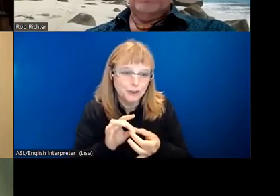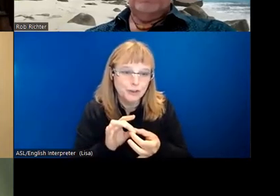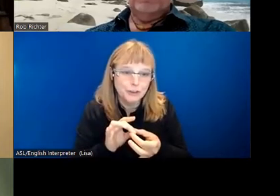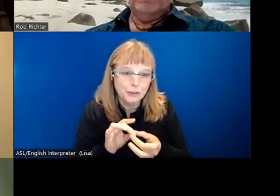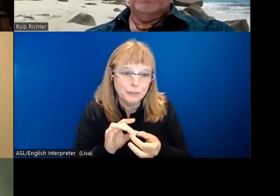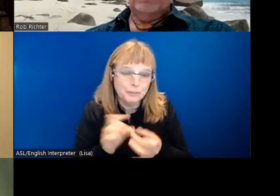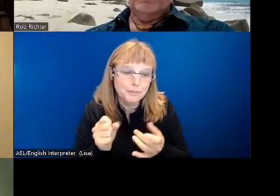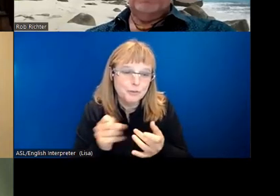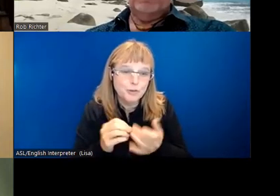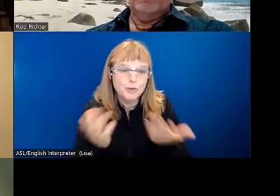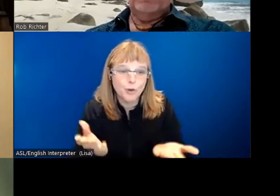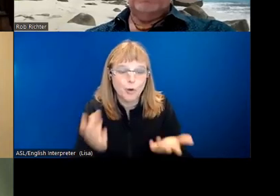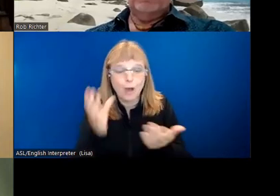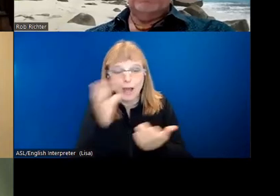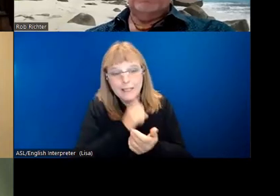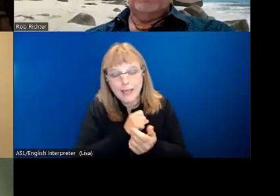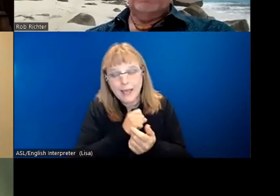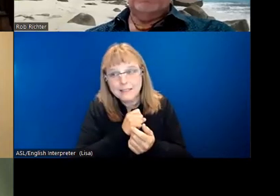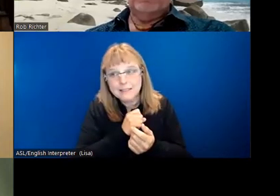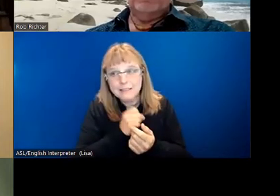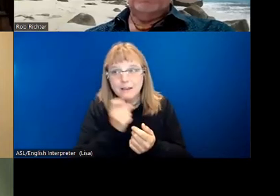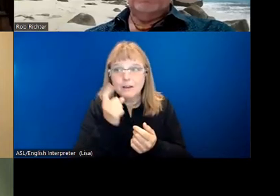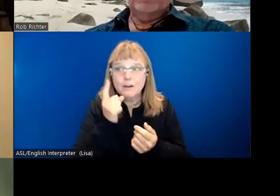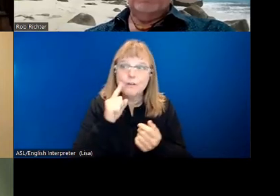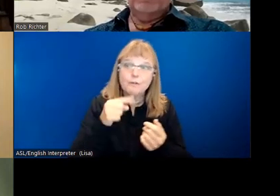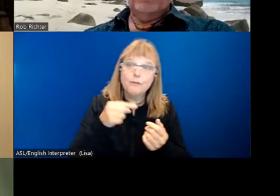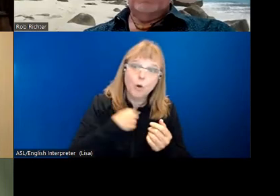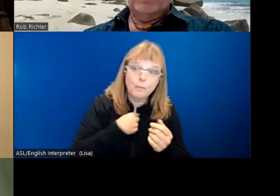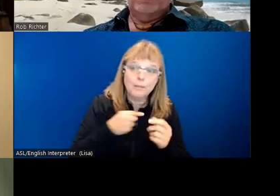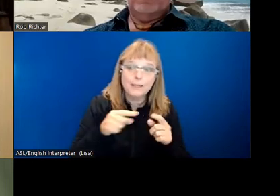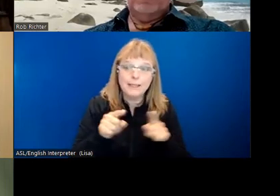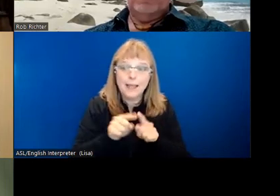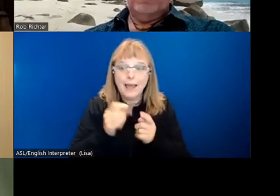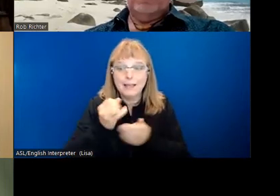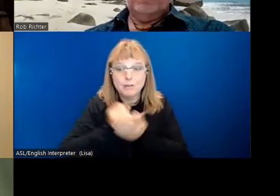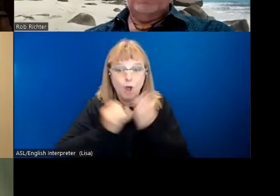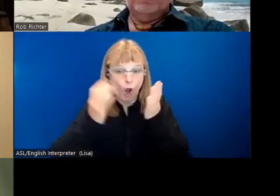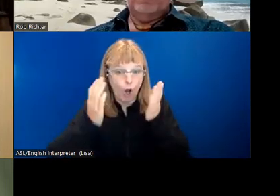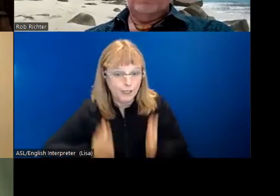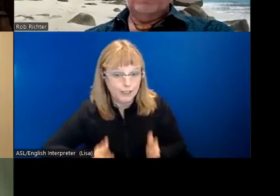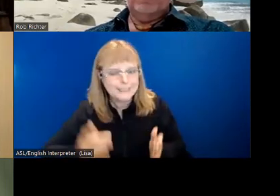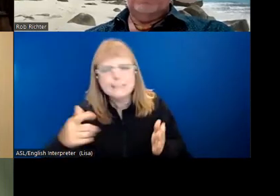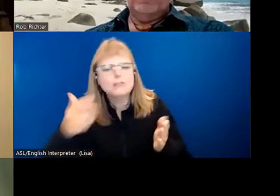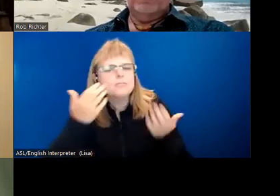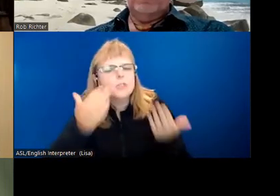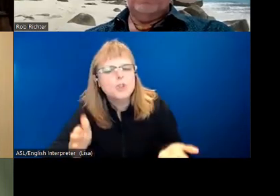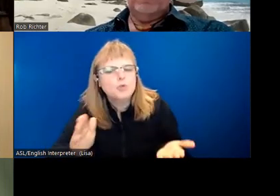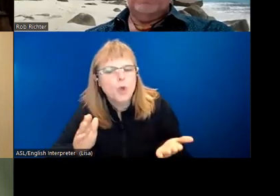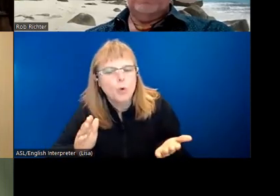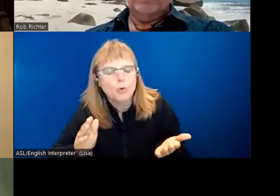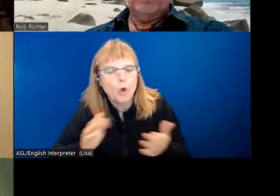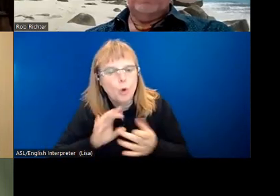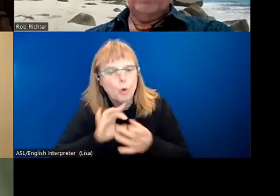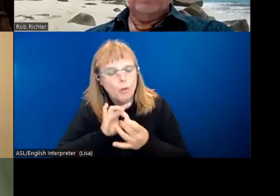I guess for me as an artist, you just don't know where these relationships are going to lead.